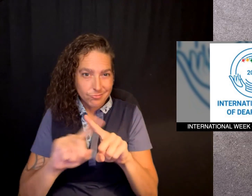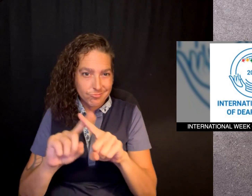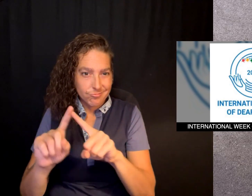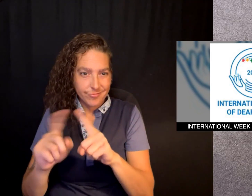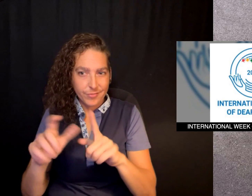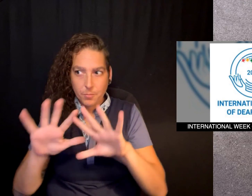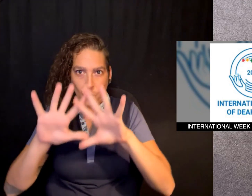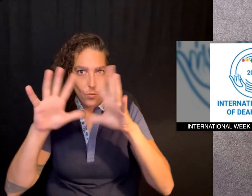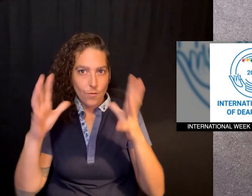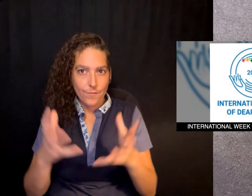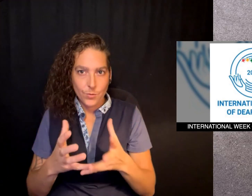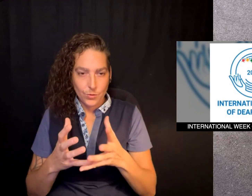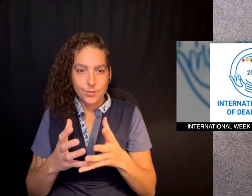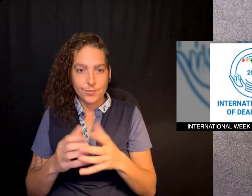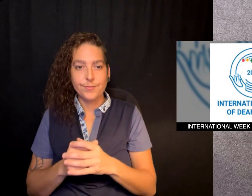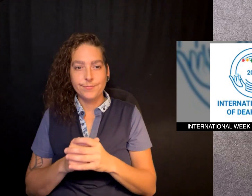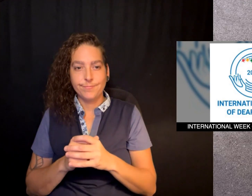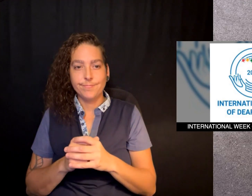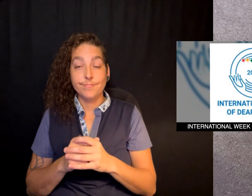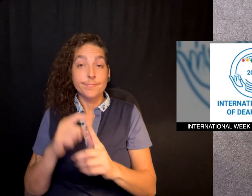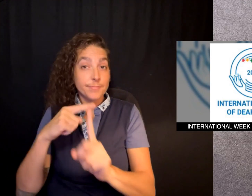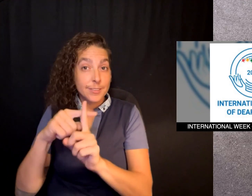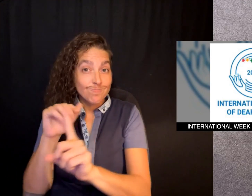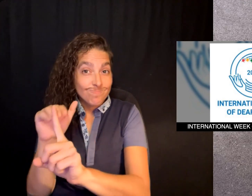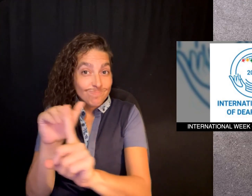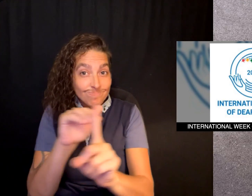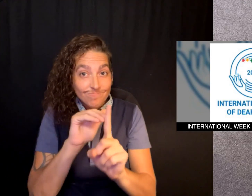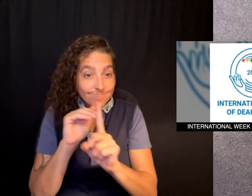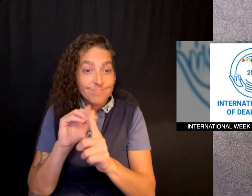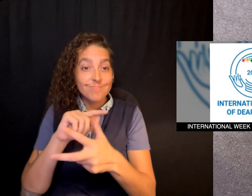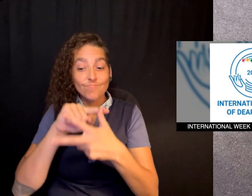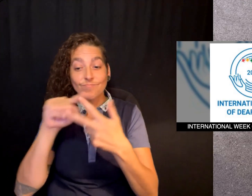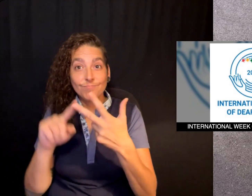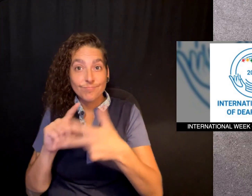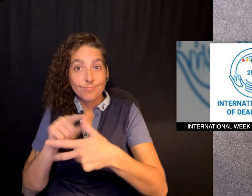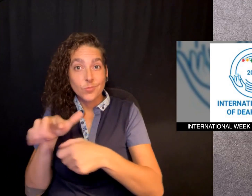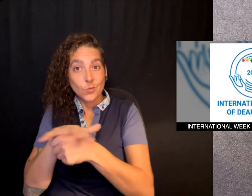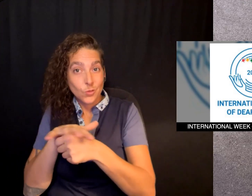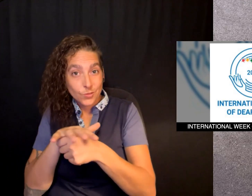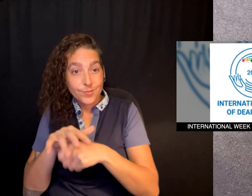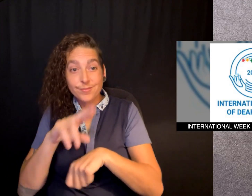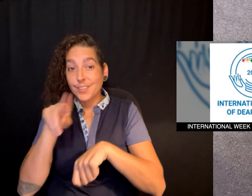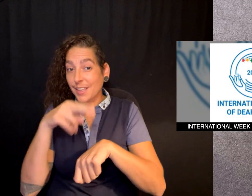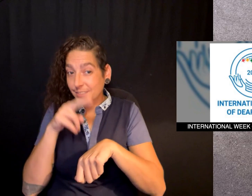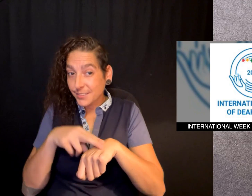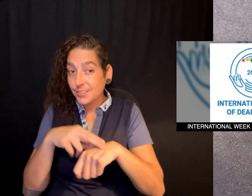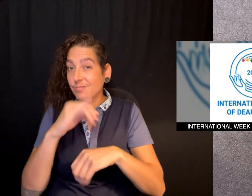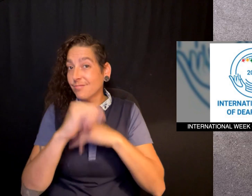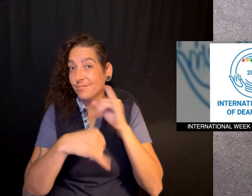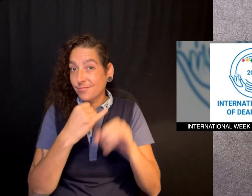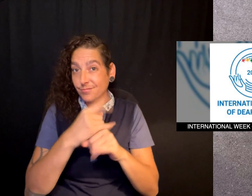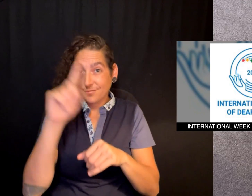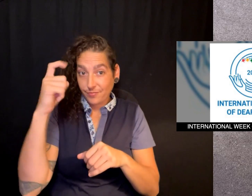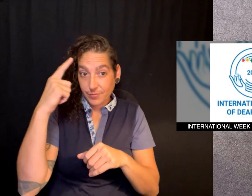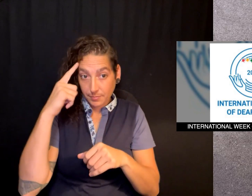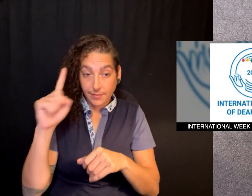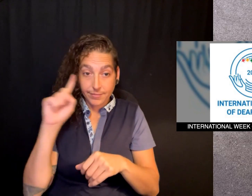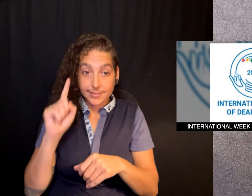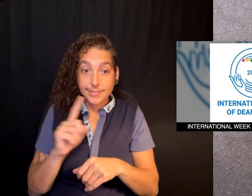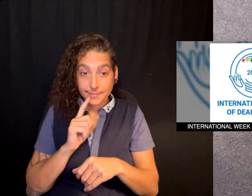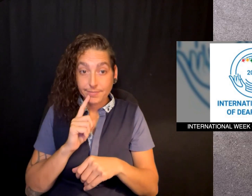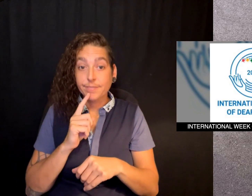all over the world and to remind local national and international governments of deaf people's